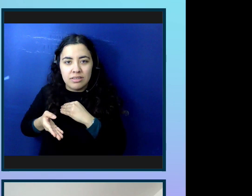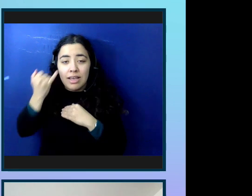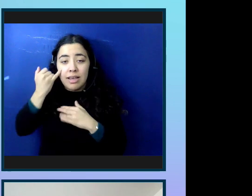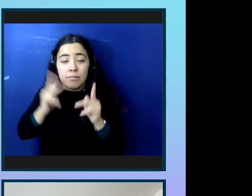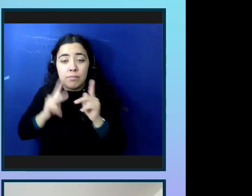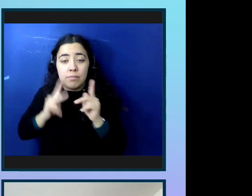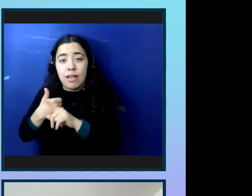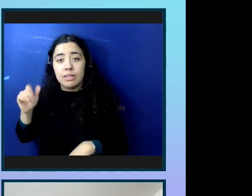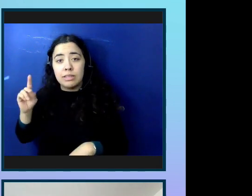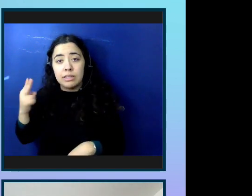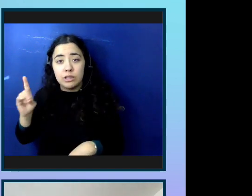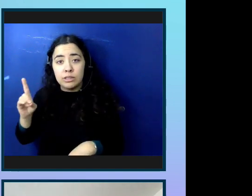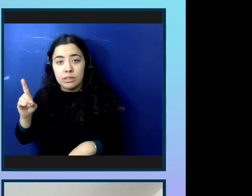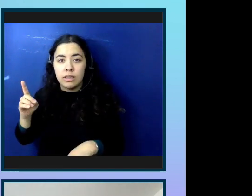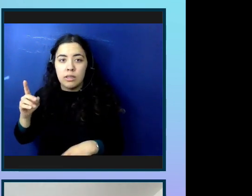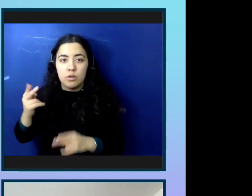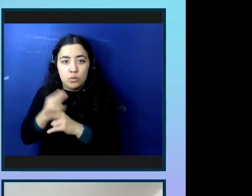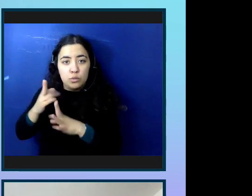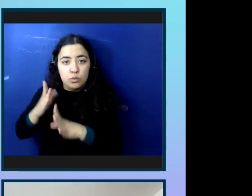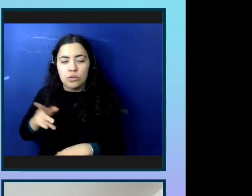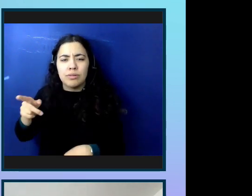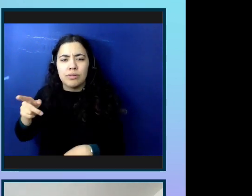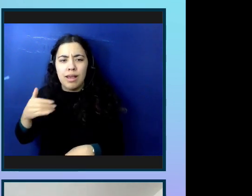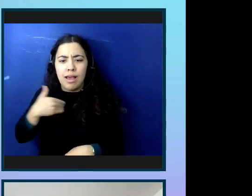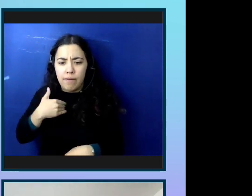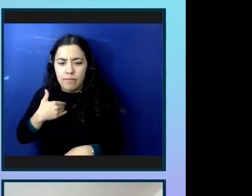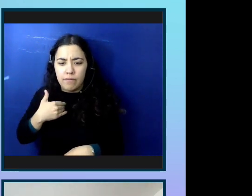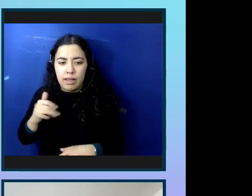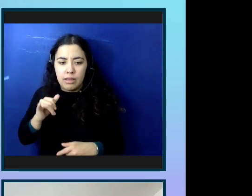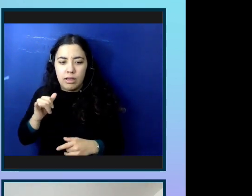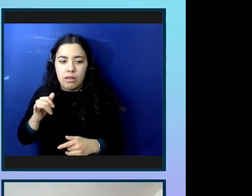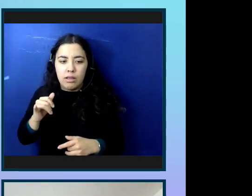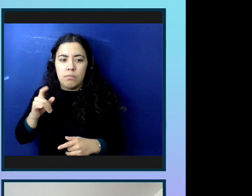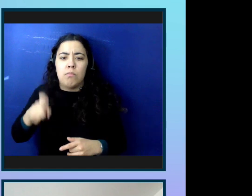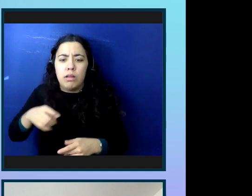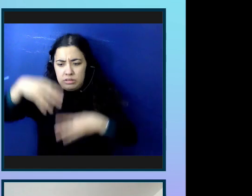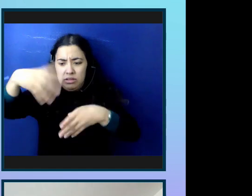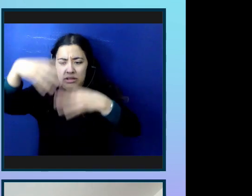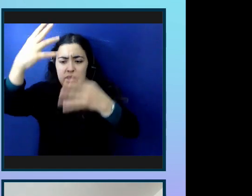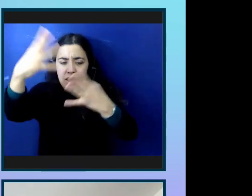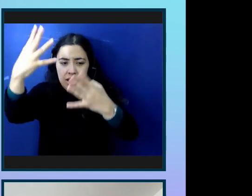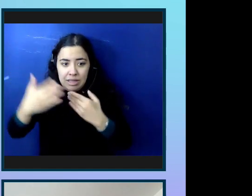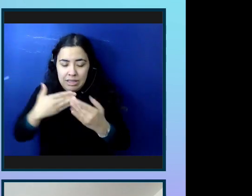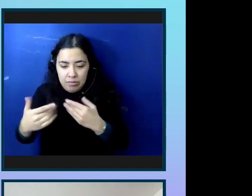to continue scrolling, continue exploring content, even when the user maybe doesn't wanna do that anymore.